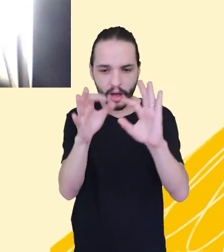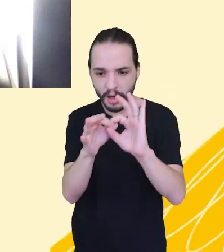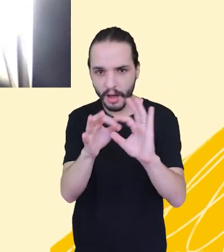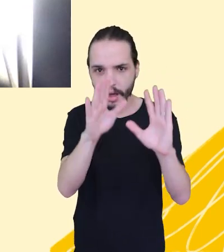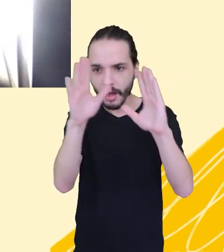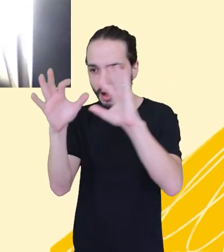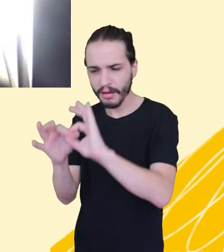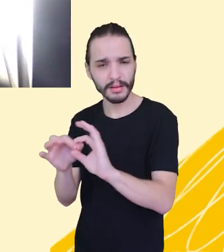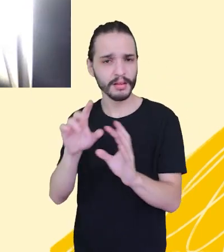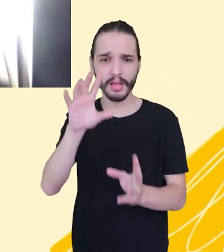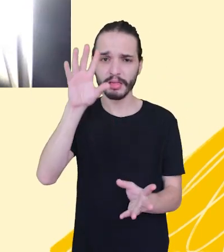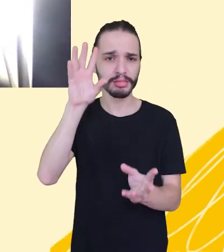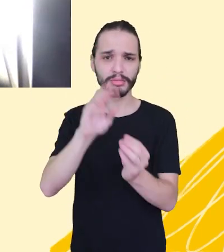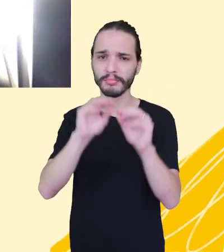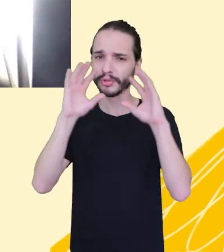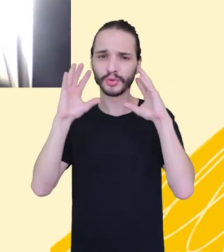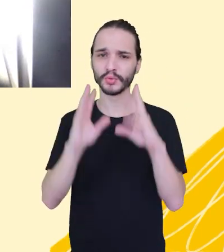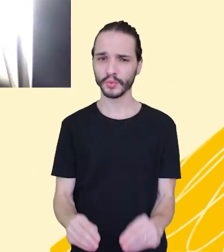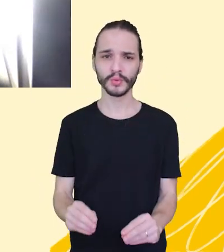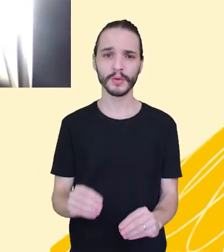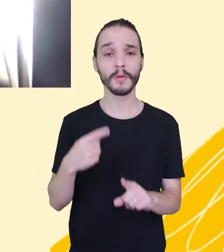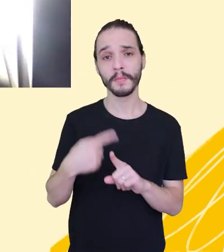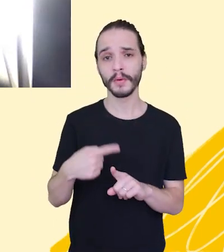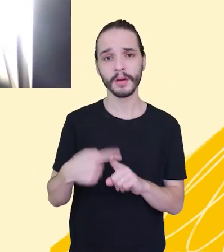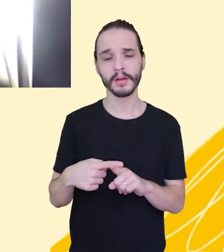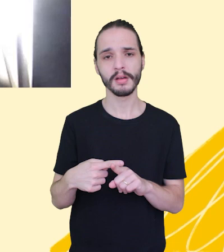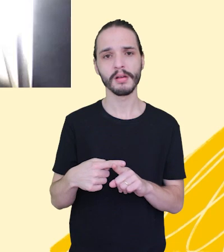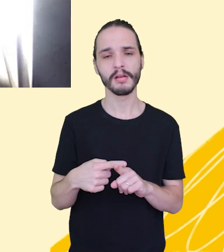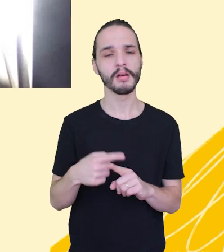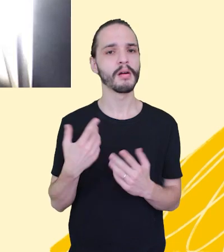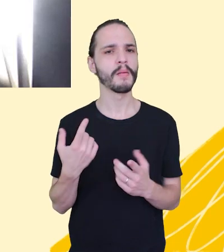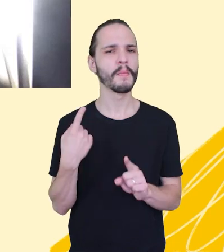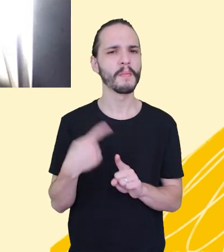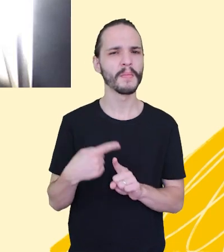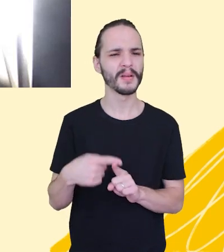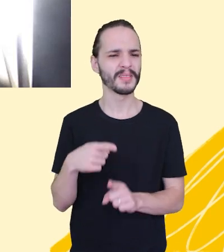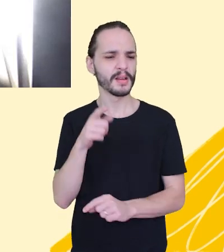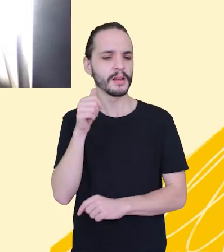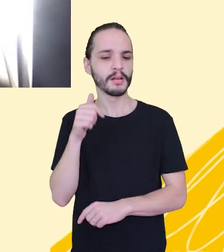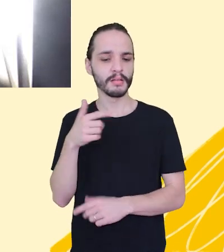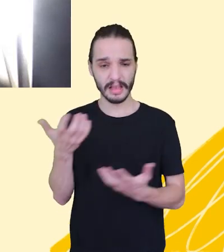Why should anyone not wish to know why this woman is running